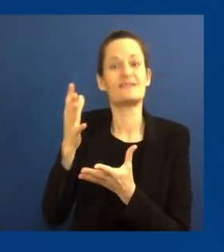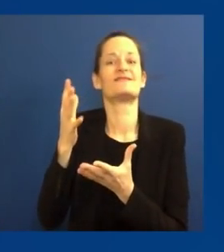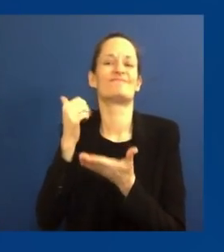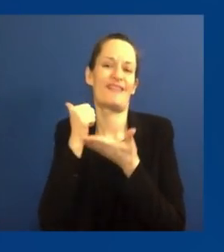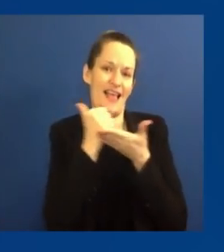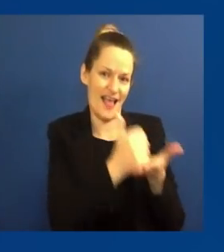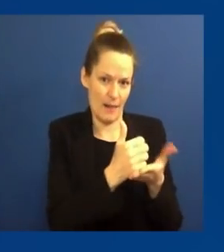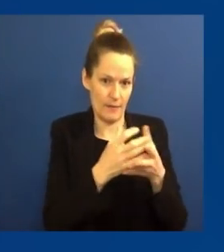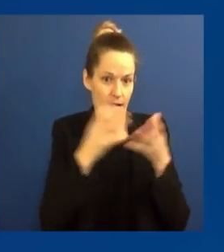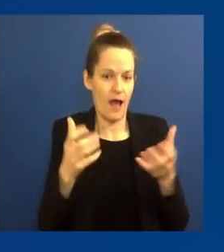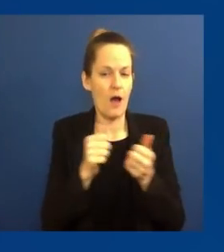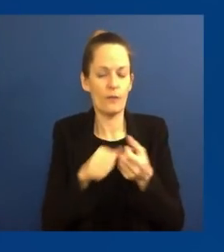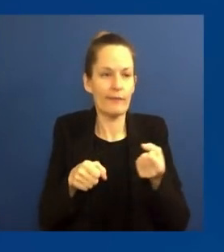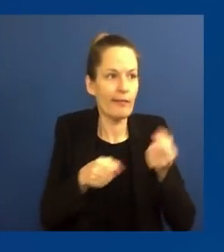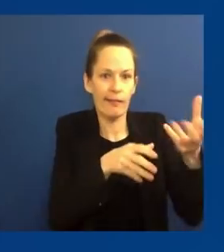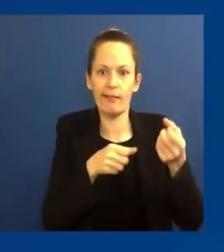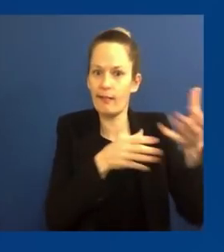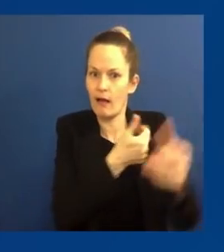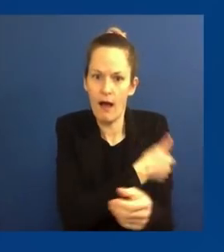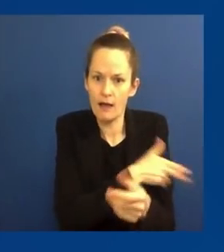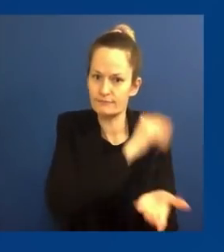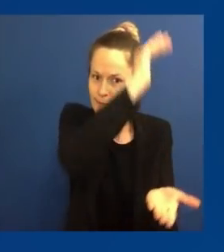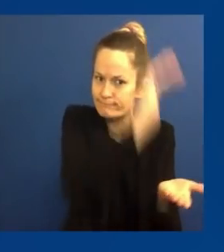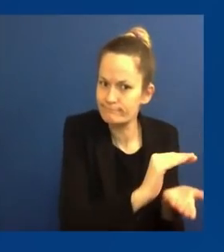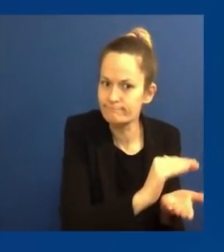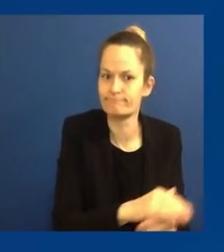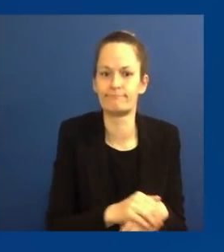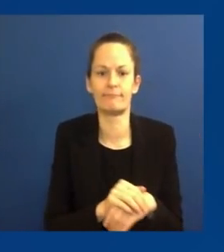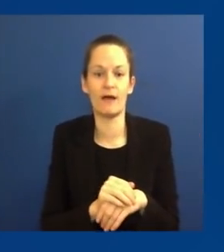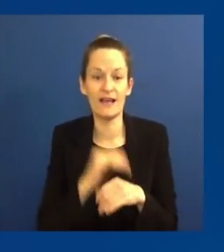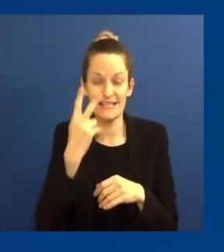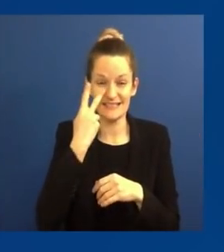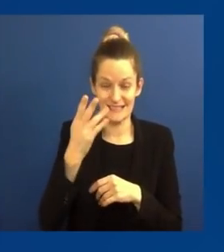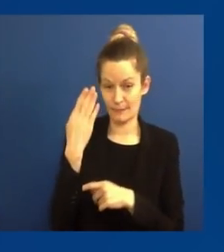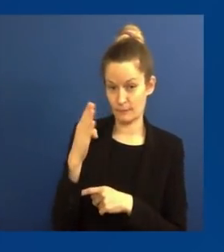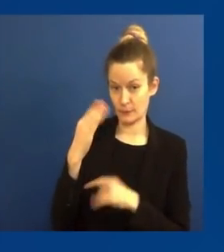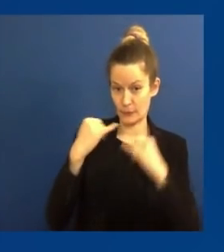The blue line on this slide represents the period when Delta variant was dominant.